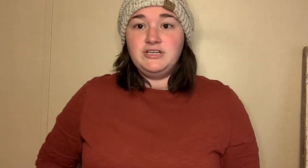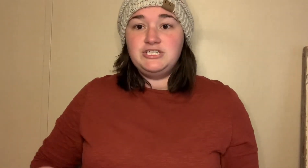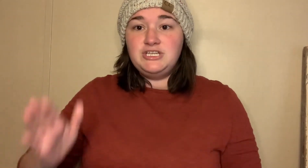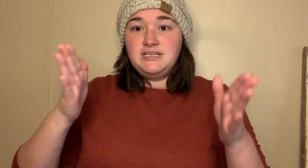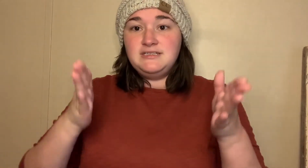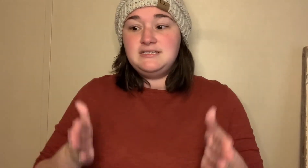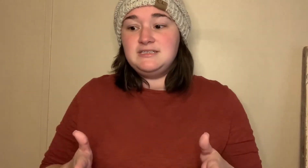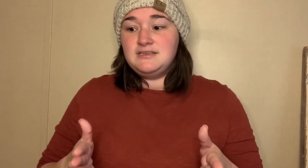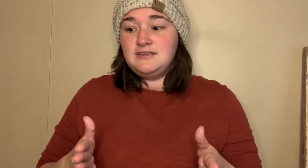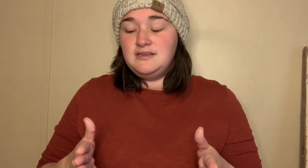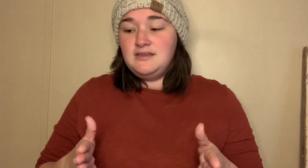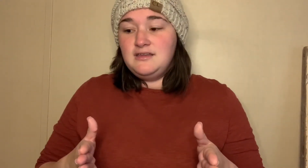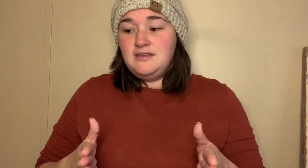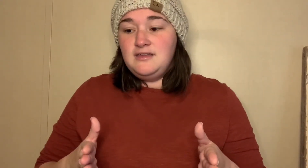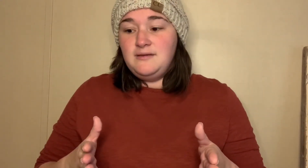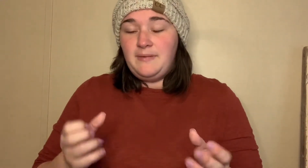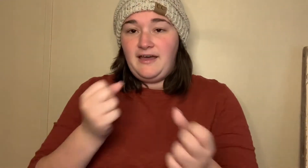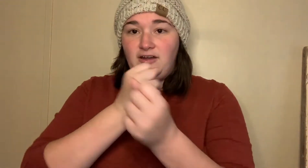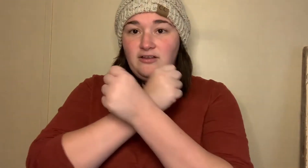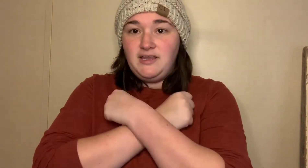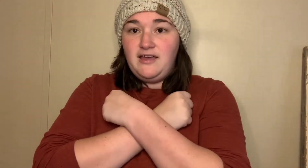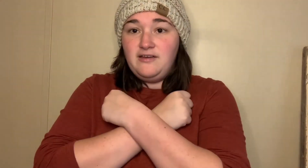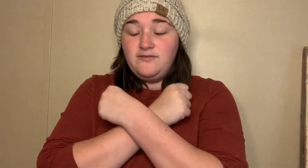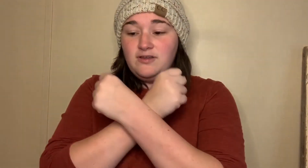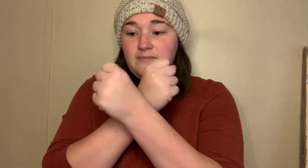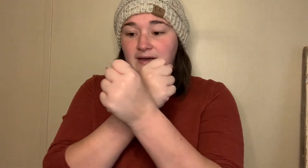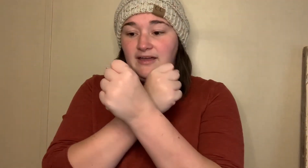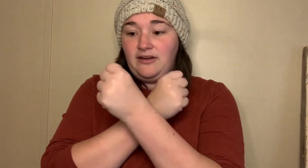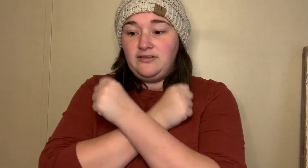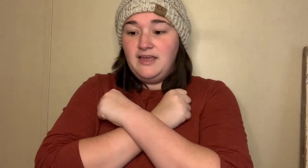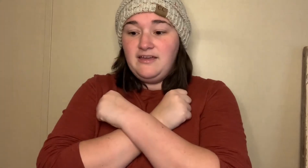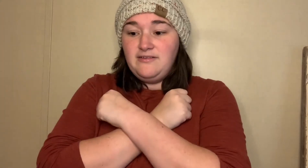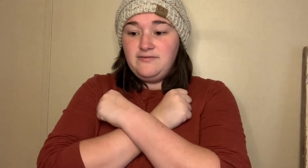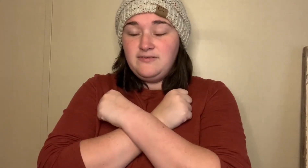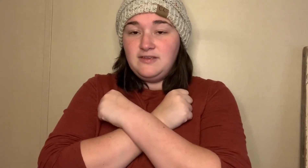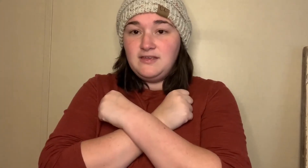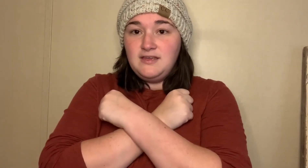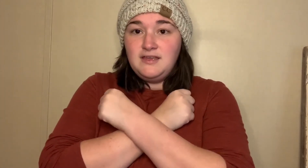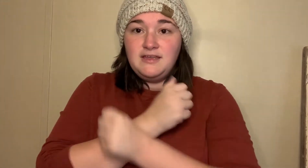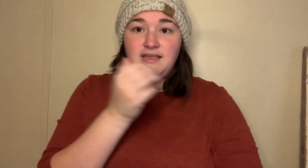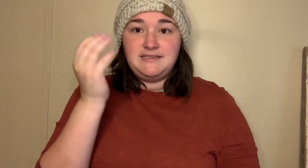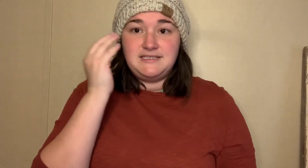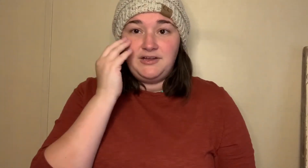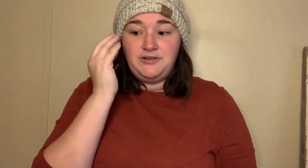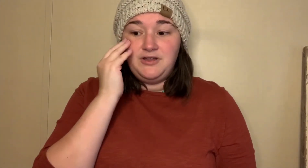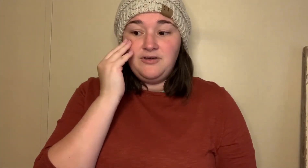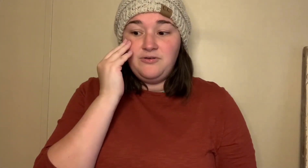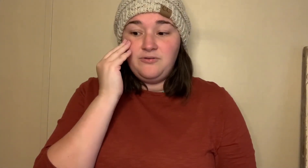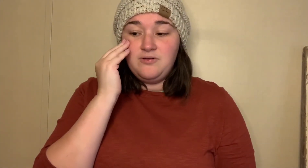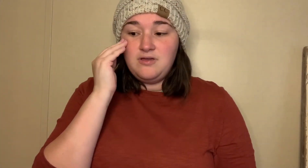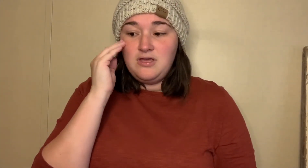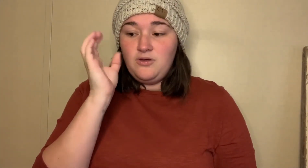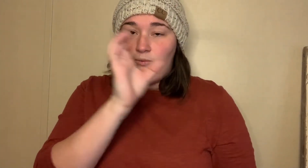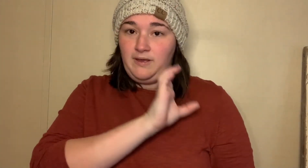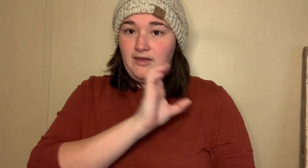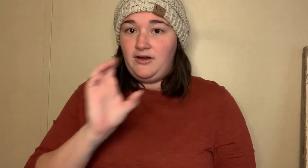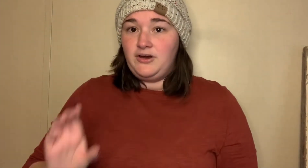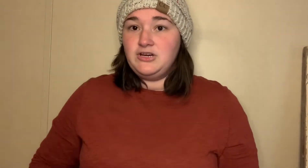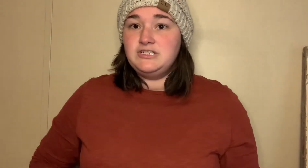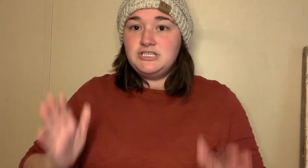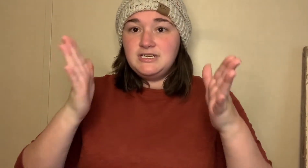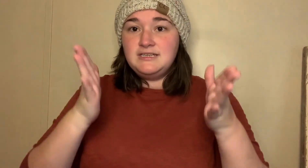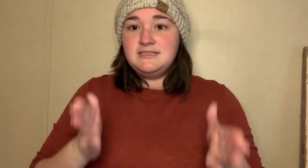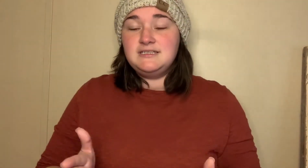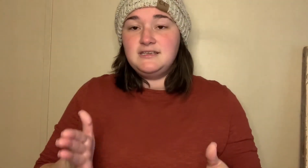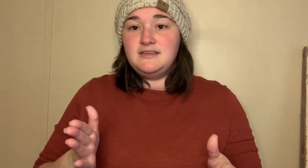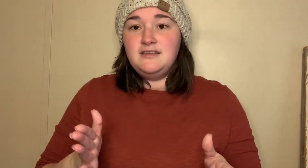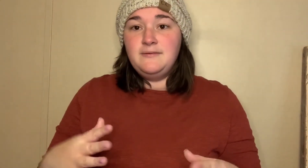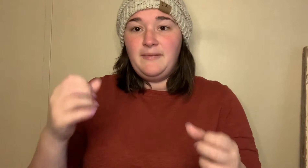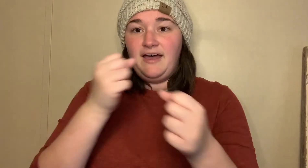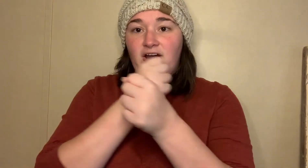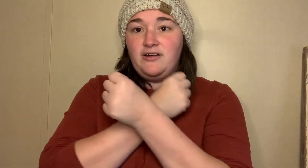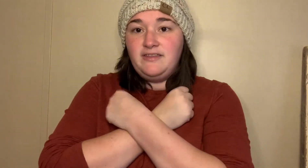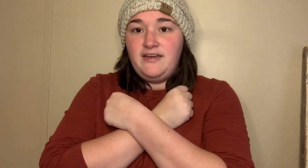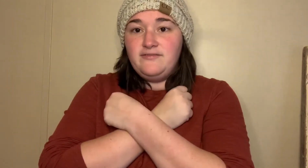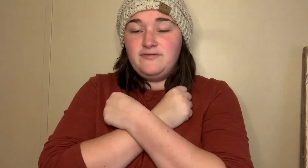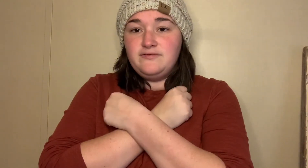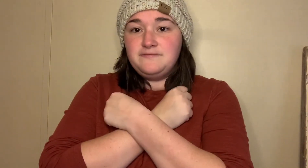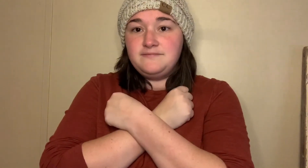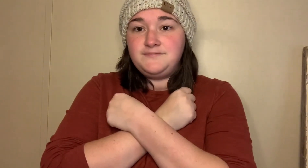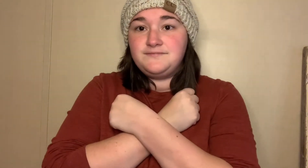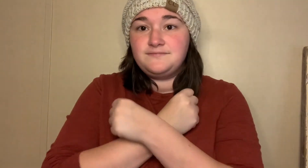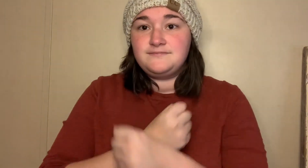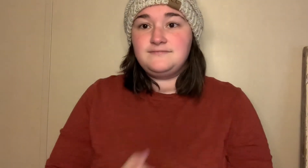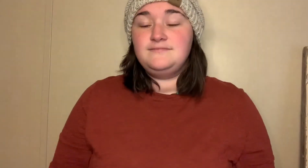by our love by our love yes they'll know we are christians by our love